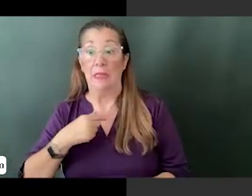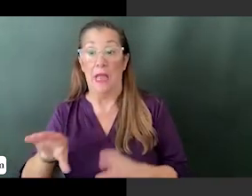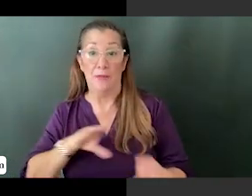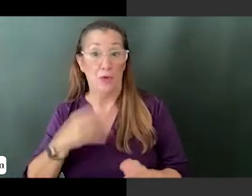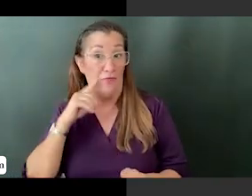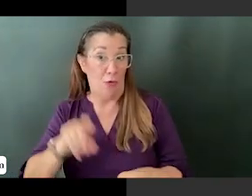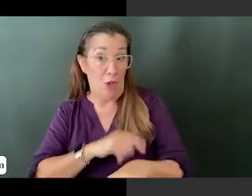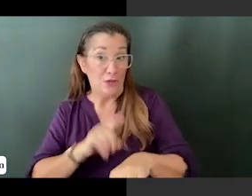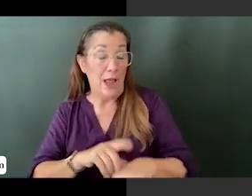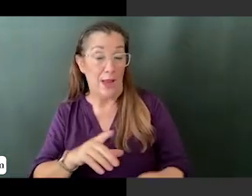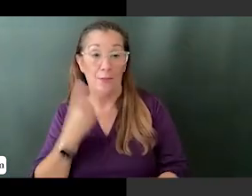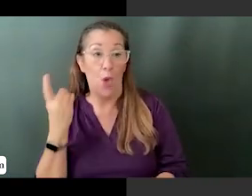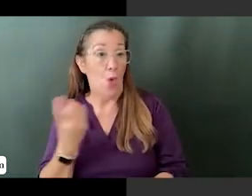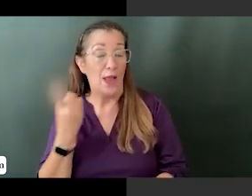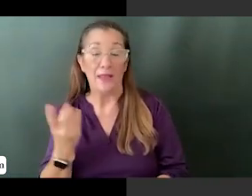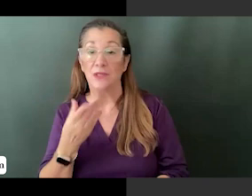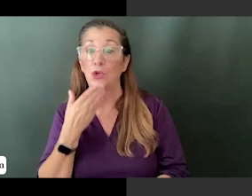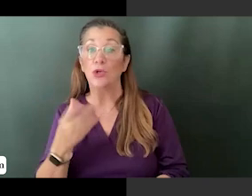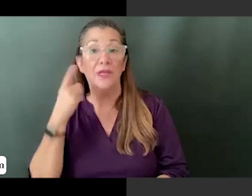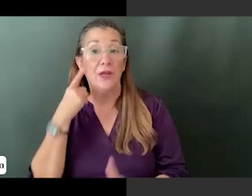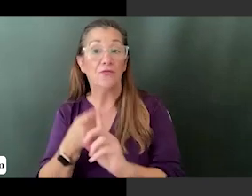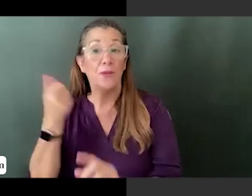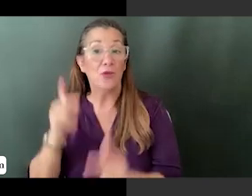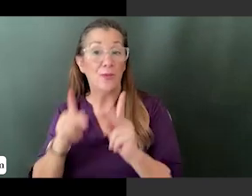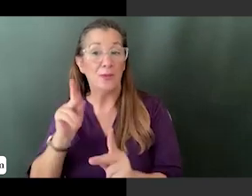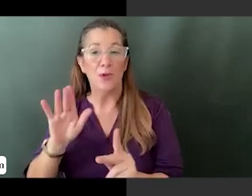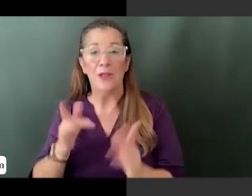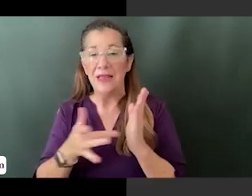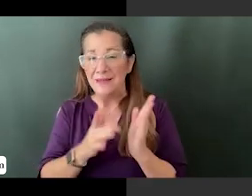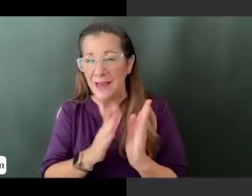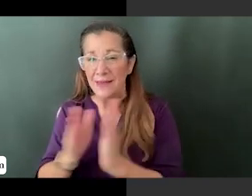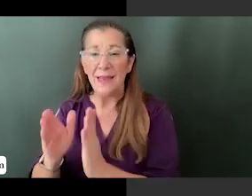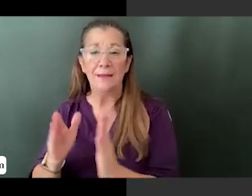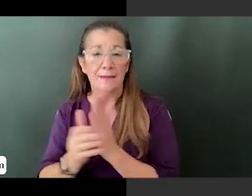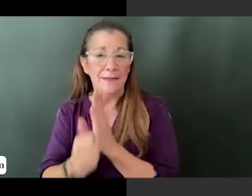it's it's always good to hear from other folks technique, talent and and just get back to the basics.